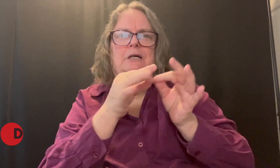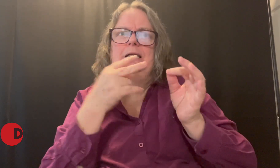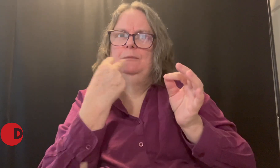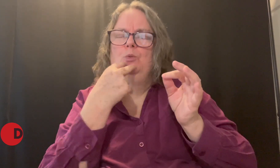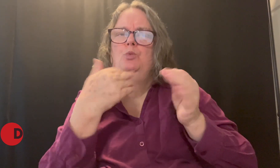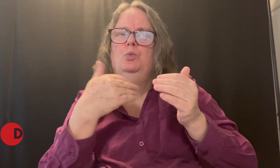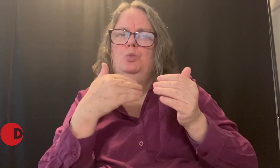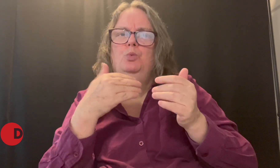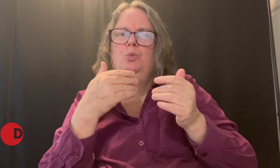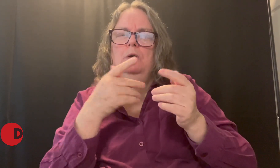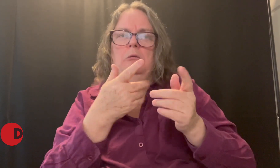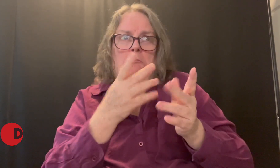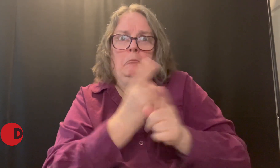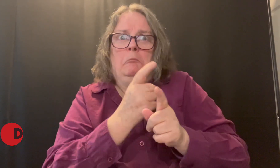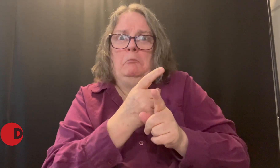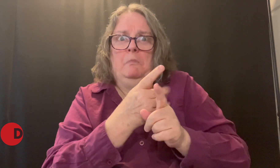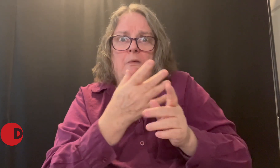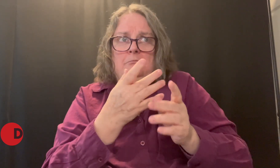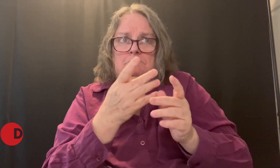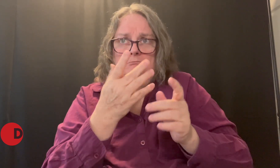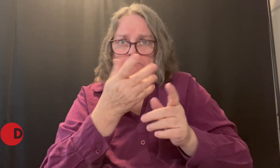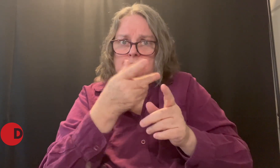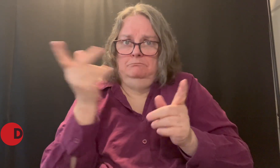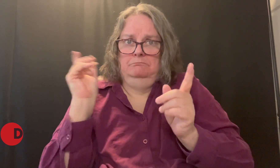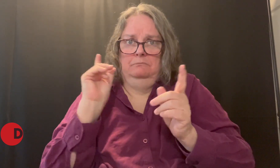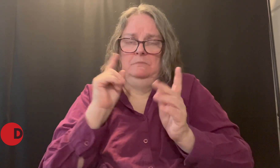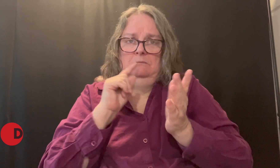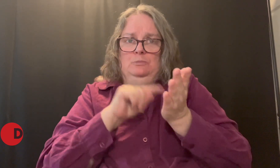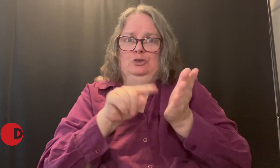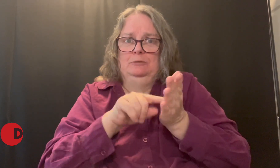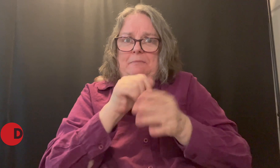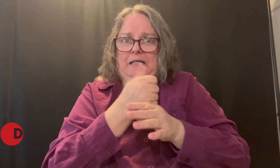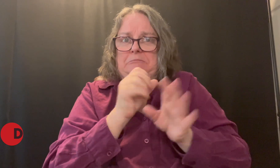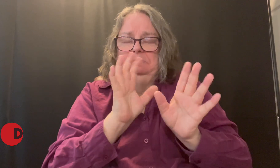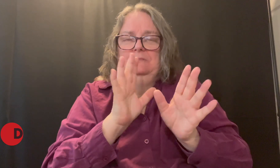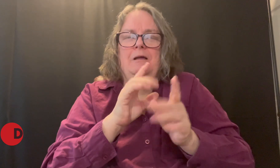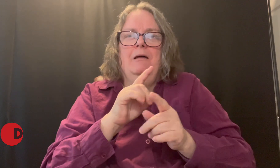on lipreading risks which is accurate and research-based.